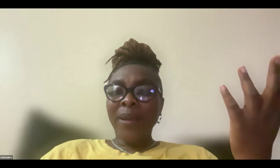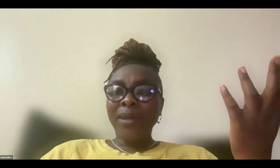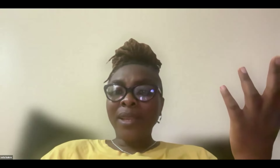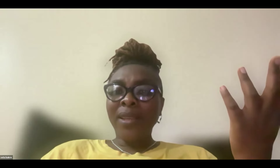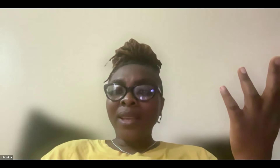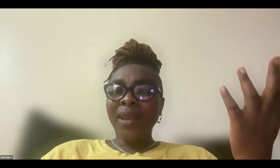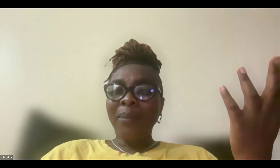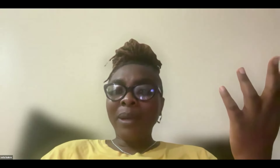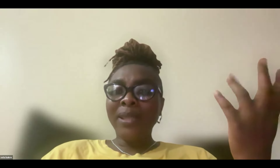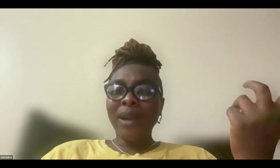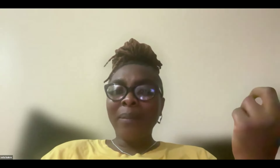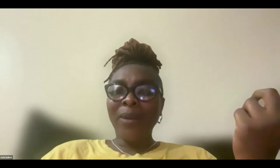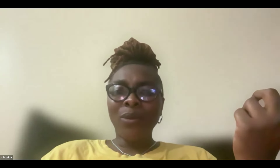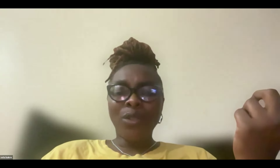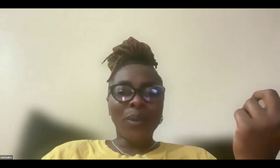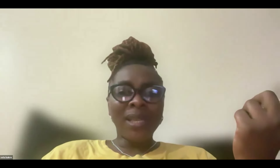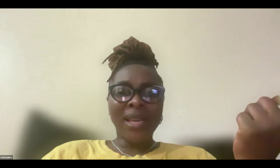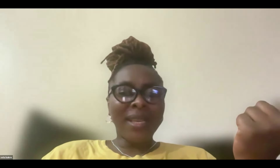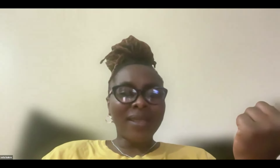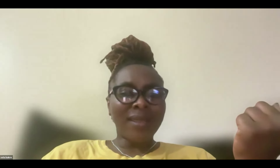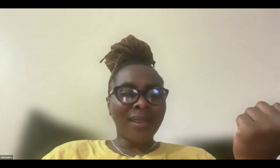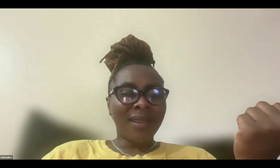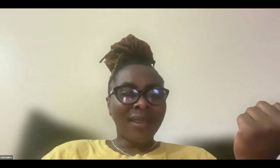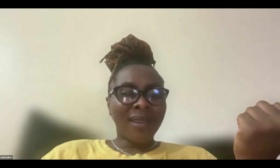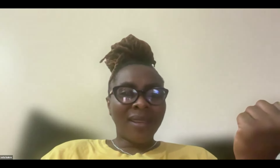sola bakre: I'm seeing Basira Balugu she wasn't here yesterday.